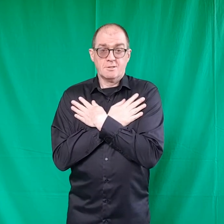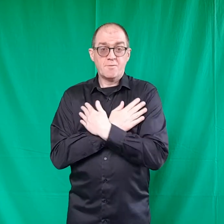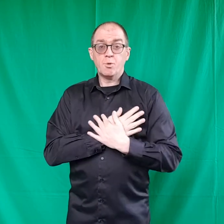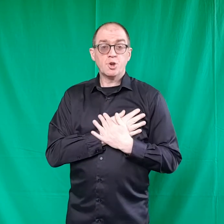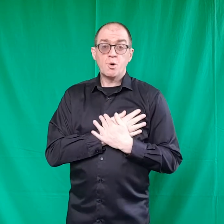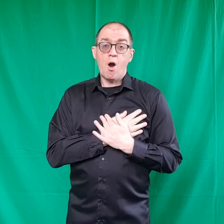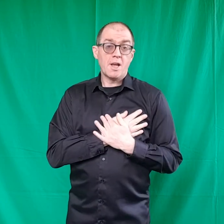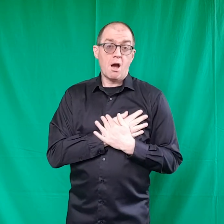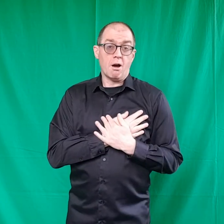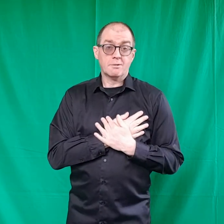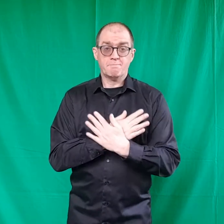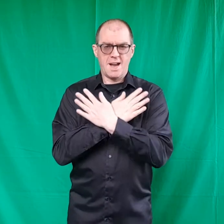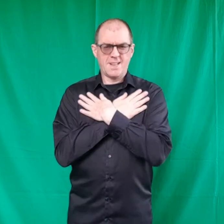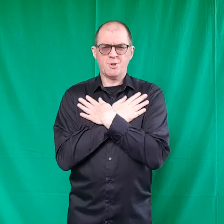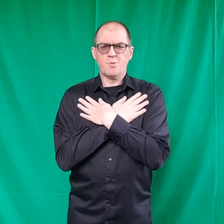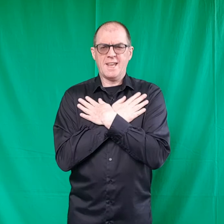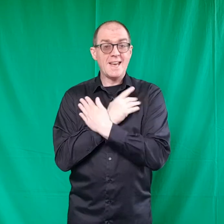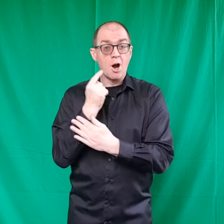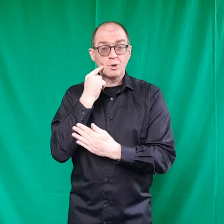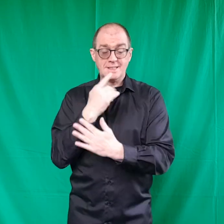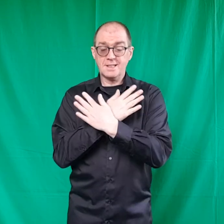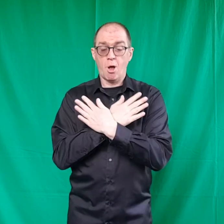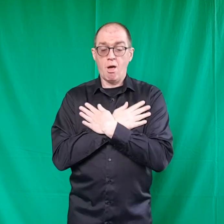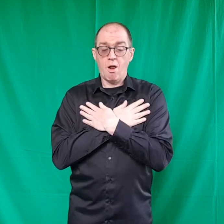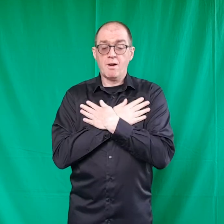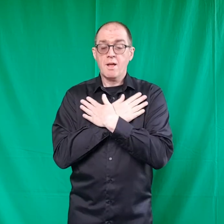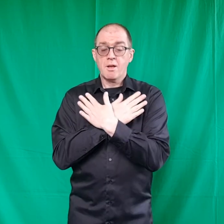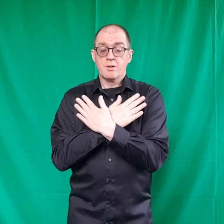If you want you can do it over your heart, but I tend to do it here because it's easier.